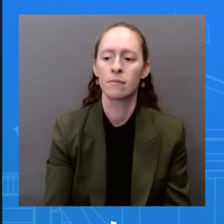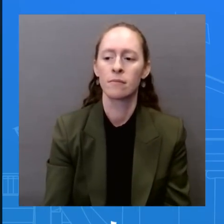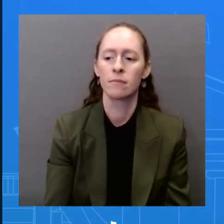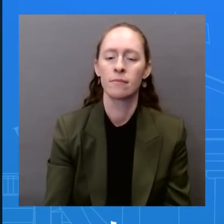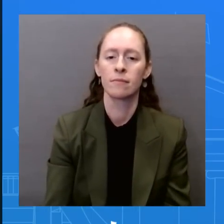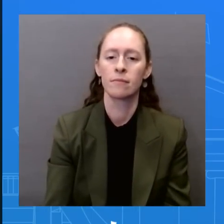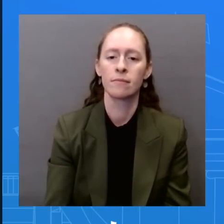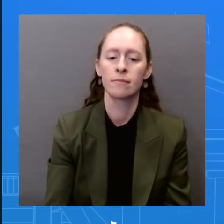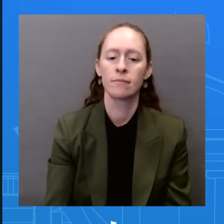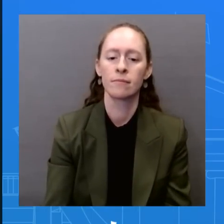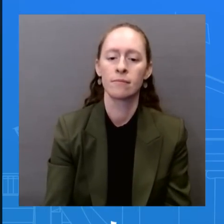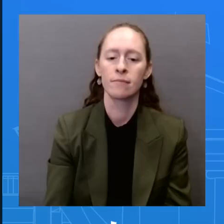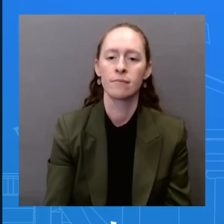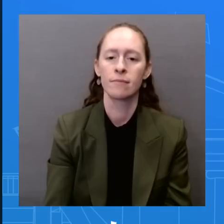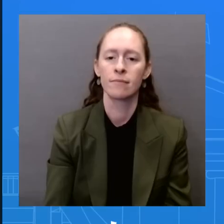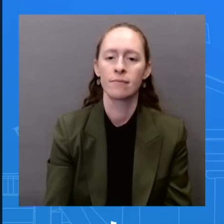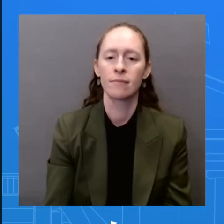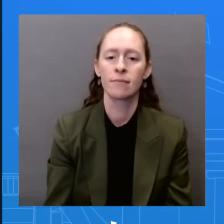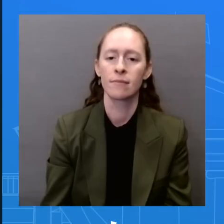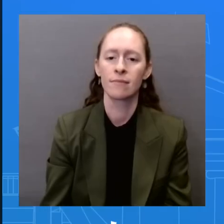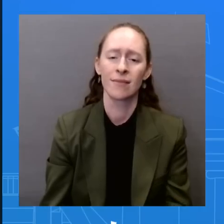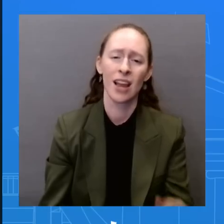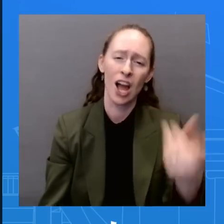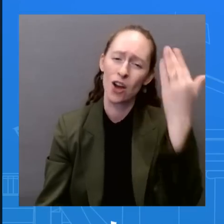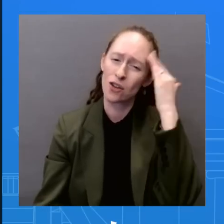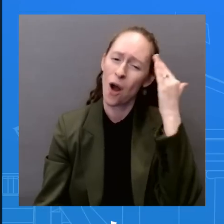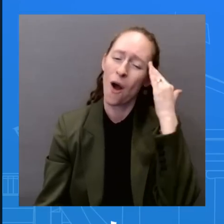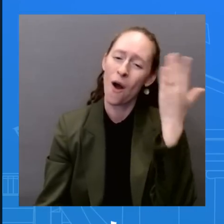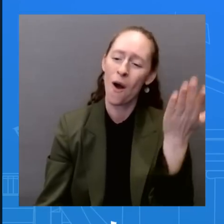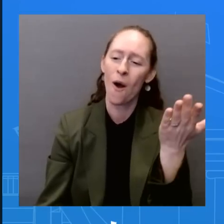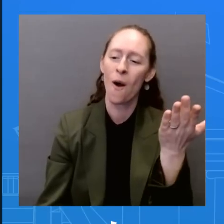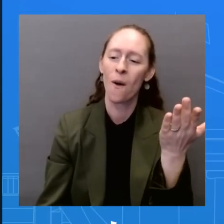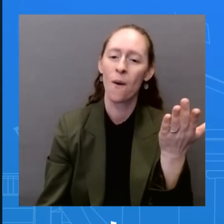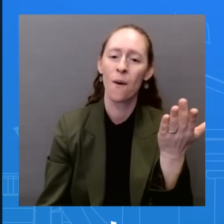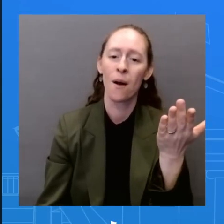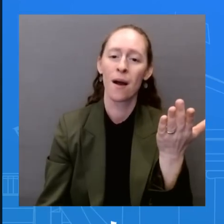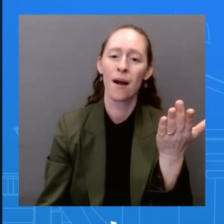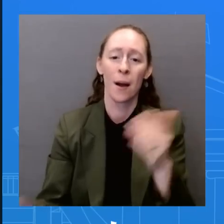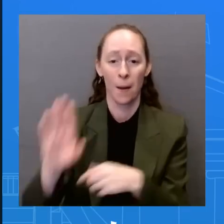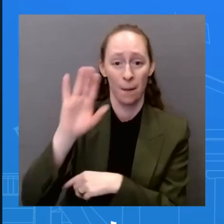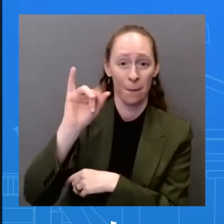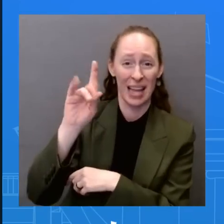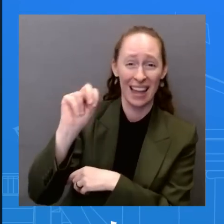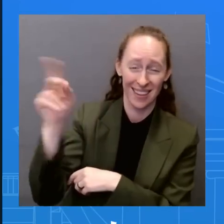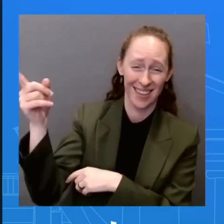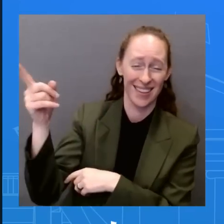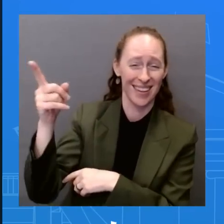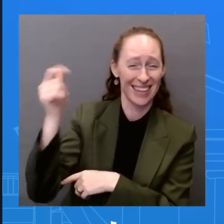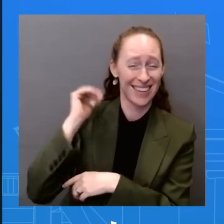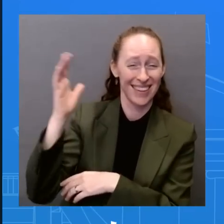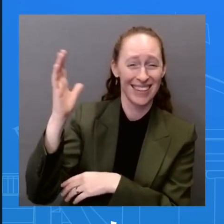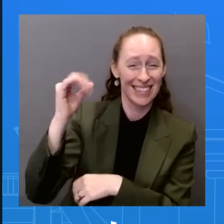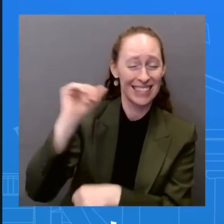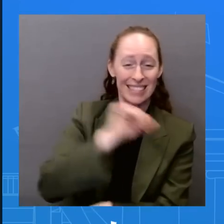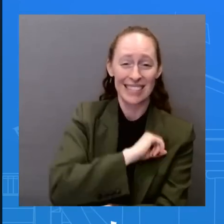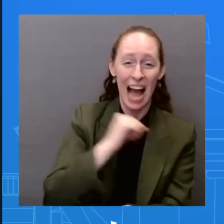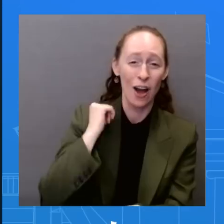He's been a senator for 46 years. He was Vice President for eight years. And, you know, you guys have followed him